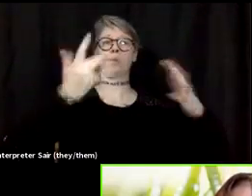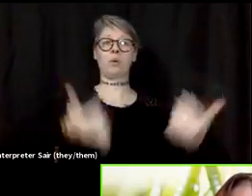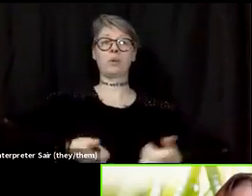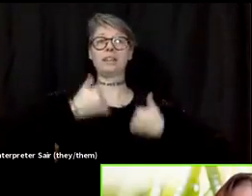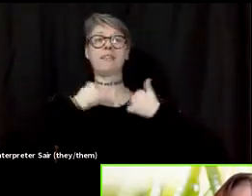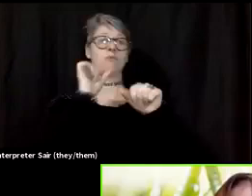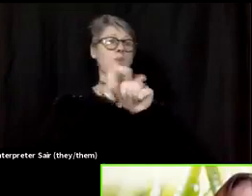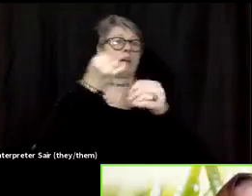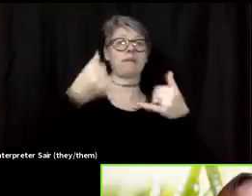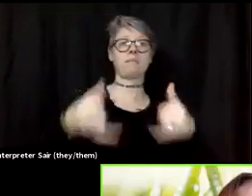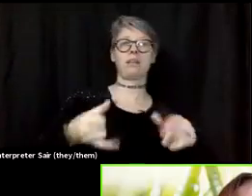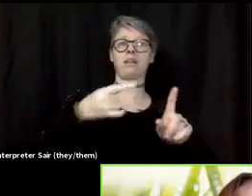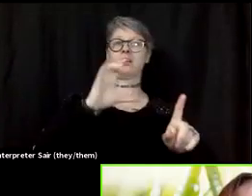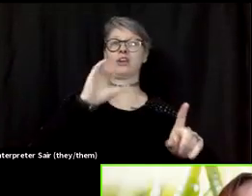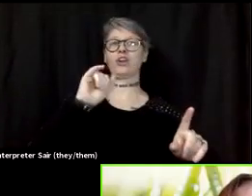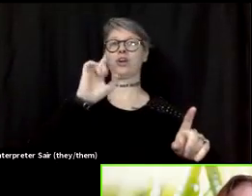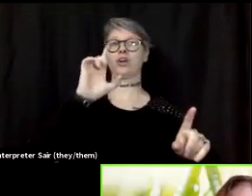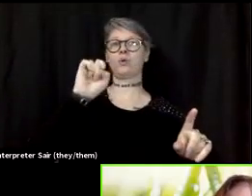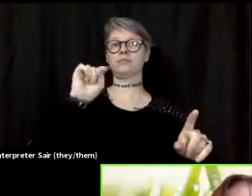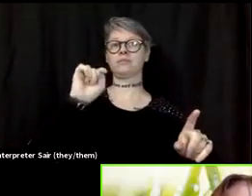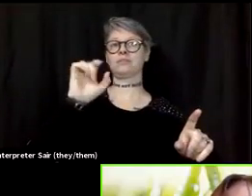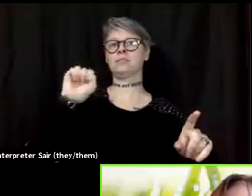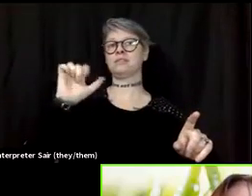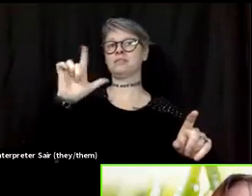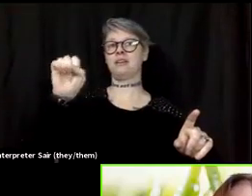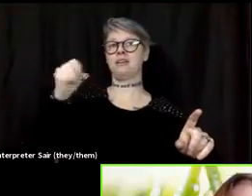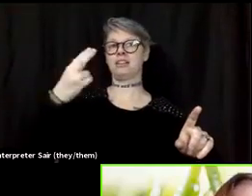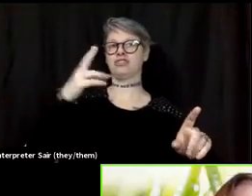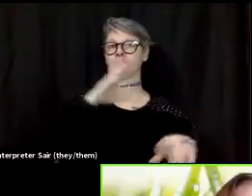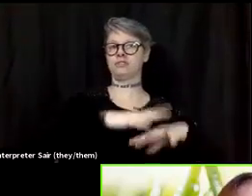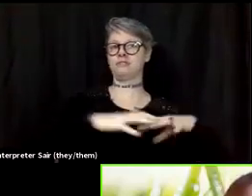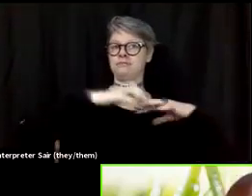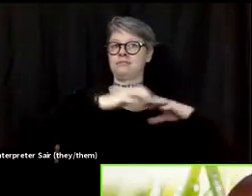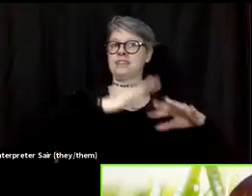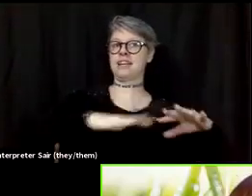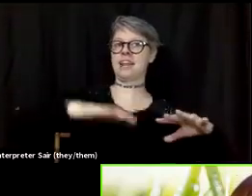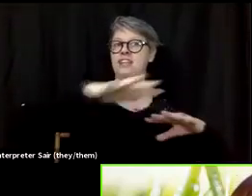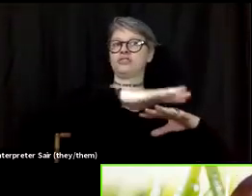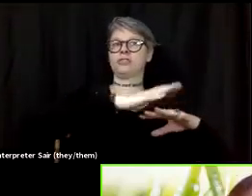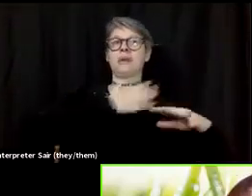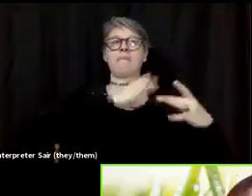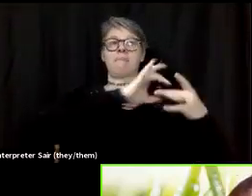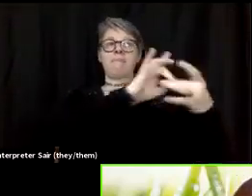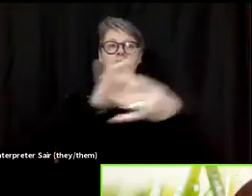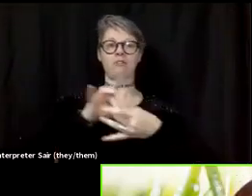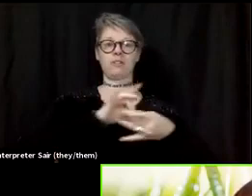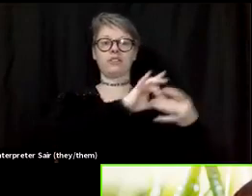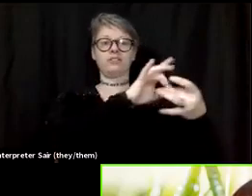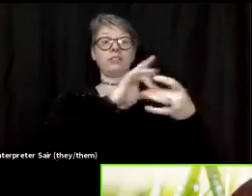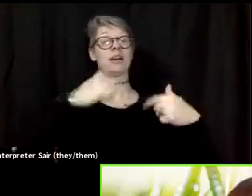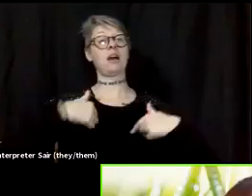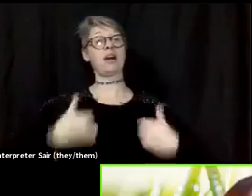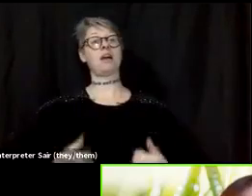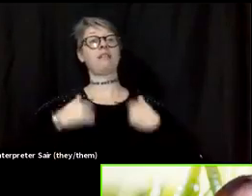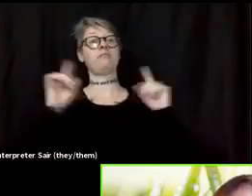with gratitude, this beautiful place where we live, work, and play place where we live, work, and play the COast seamless sales play the COast stainless stainless nations.